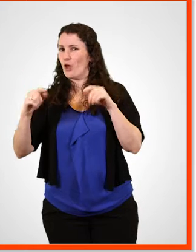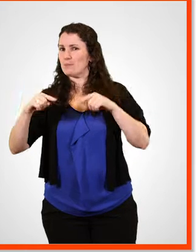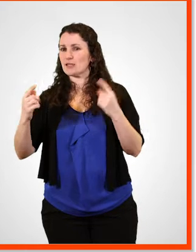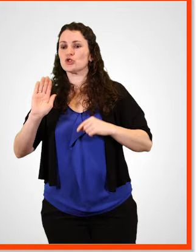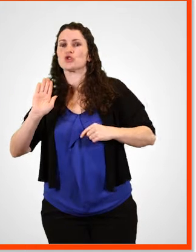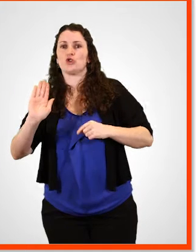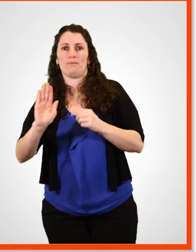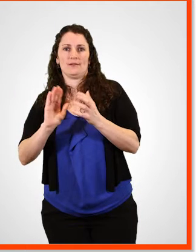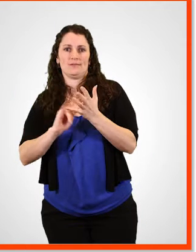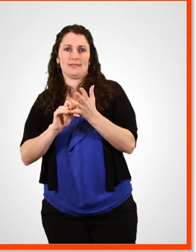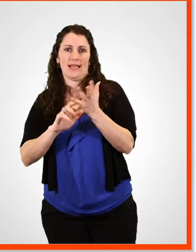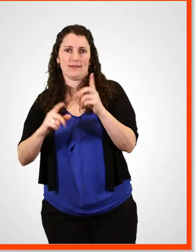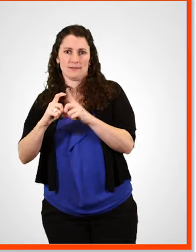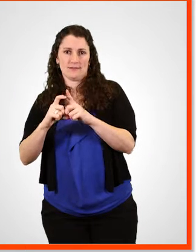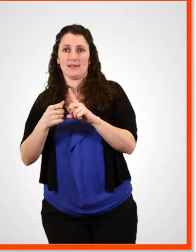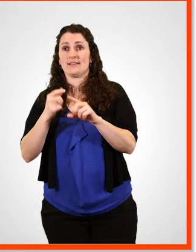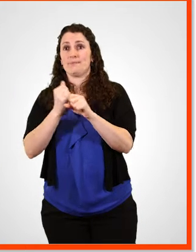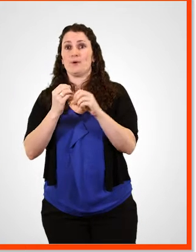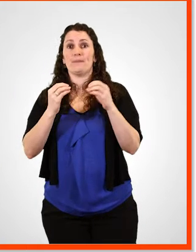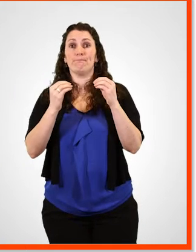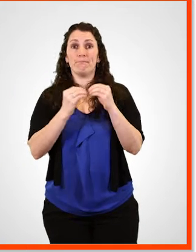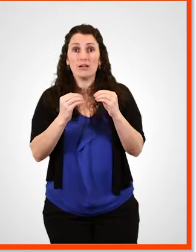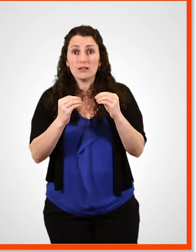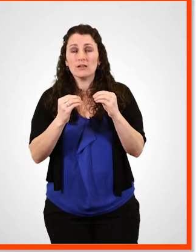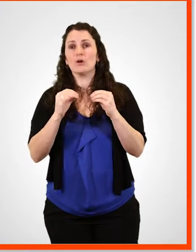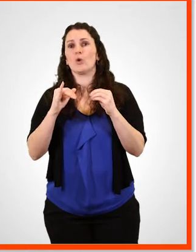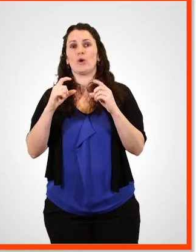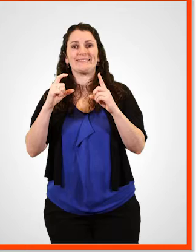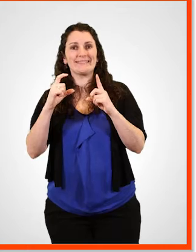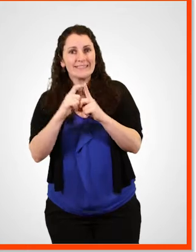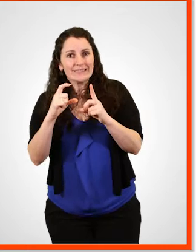So an example would be the "b" sound or the "d" sound